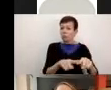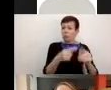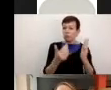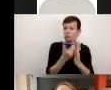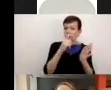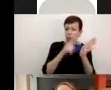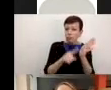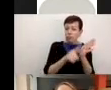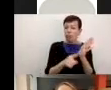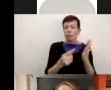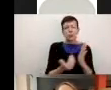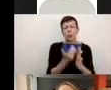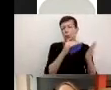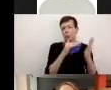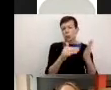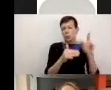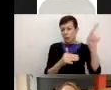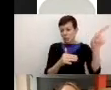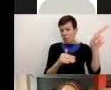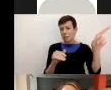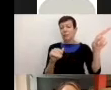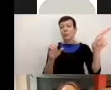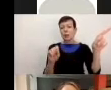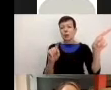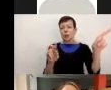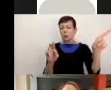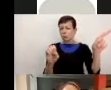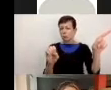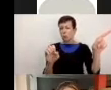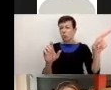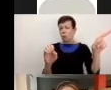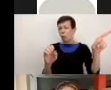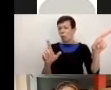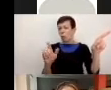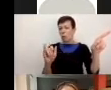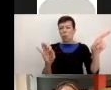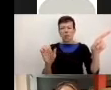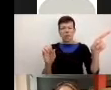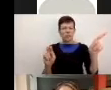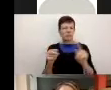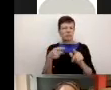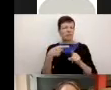Study being undertaken by Stone Olafson all alongside our ongoing program evaluation.